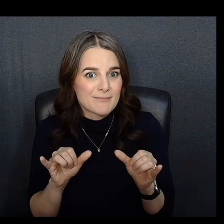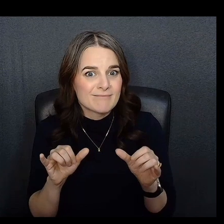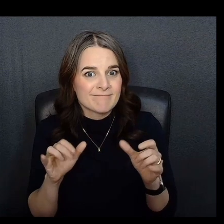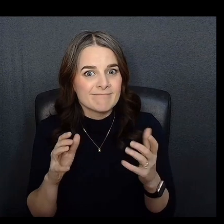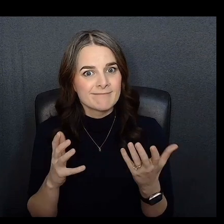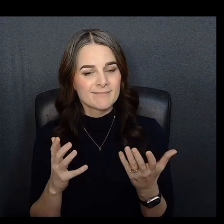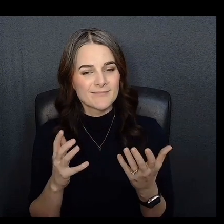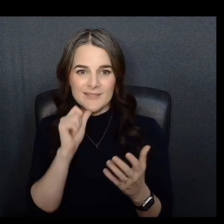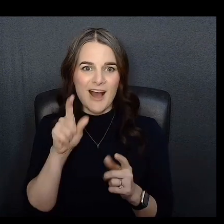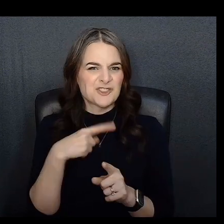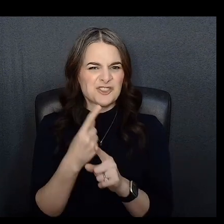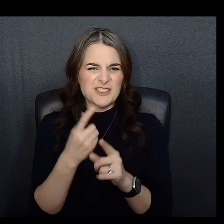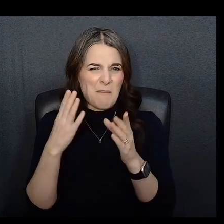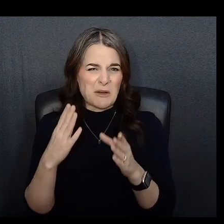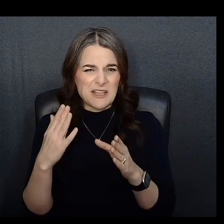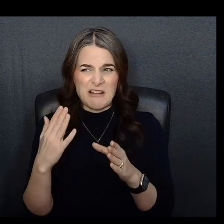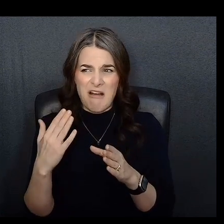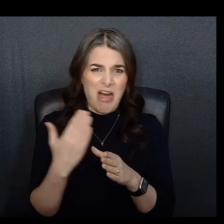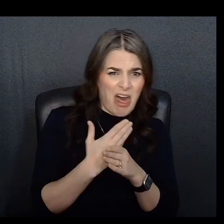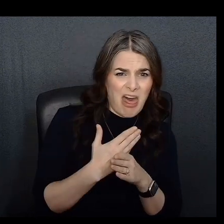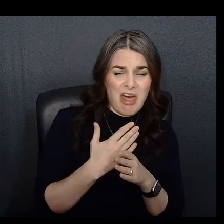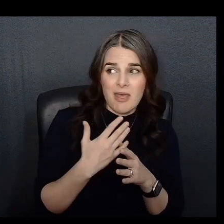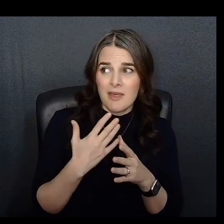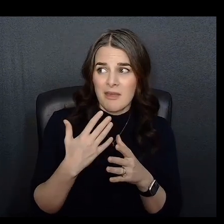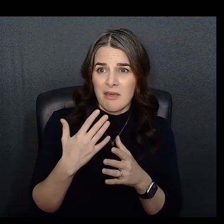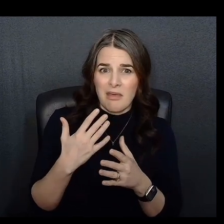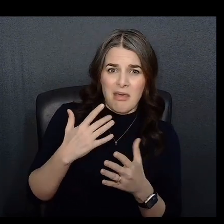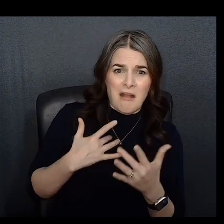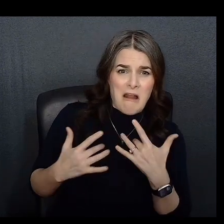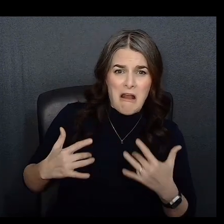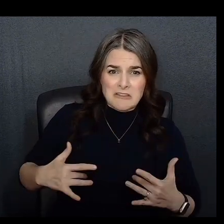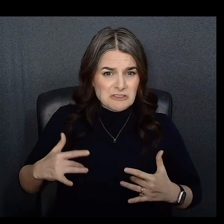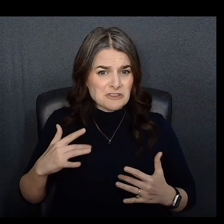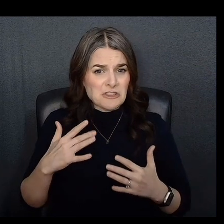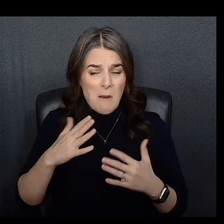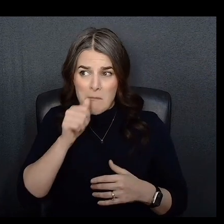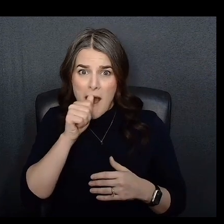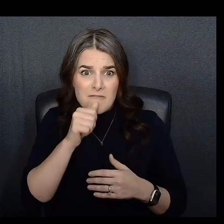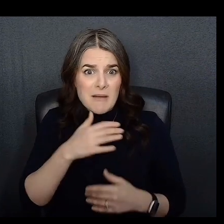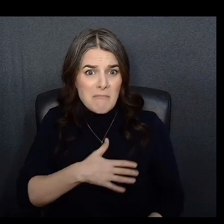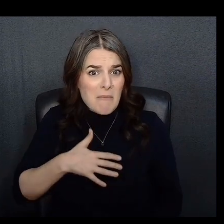else invasive in private areas, do it during private moments.